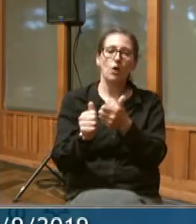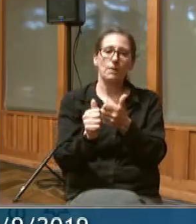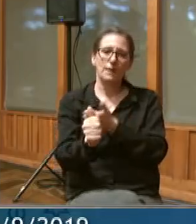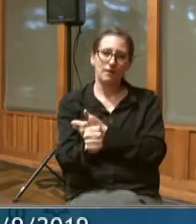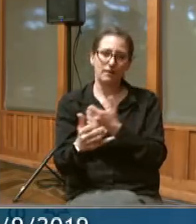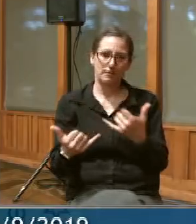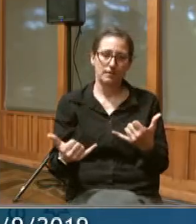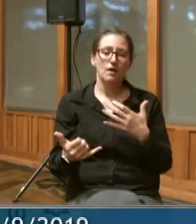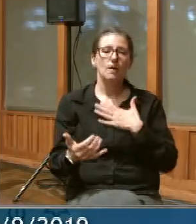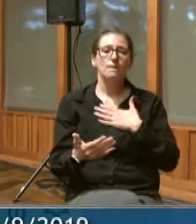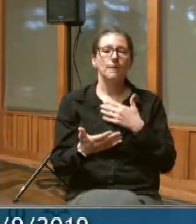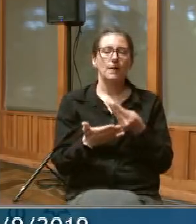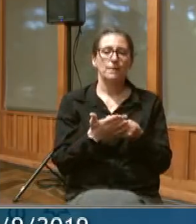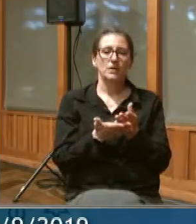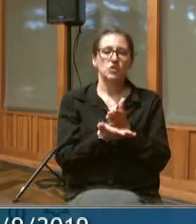THIS PROSPERITY HAS NOT BEEN EQUAL QUALITYLY SHARED AND TOO